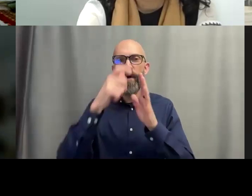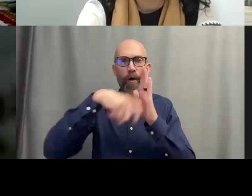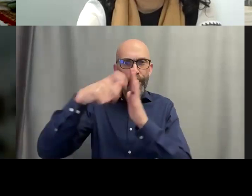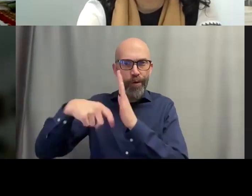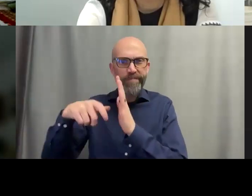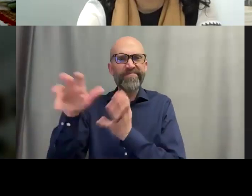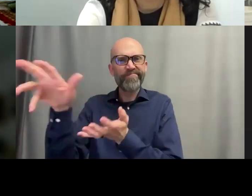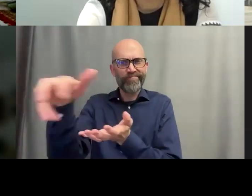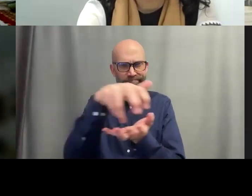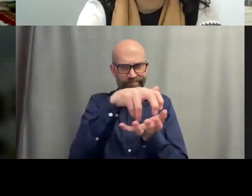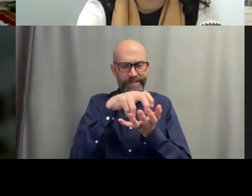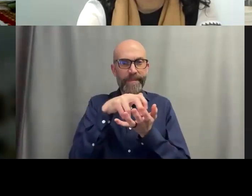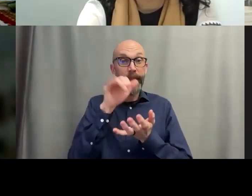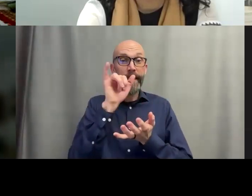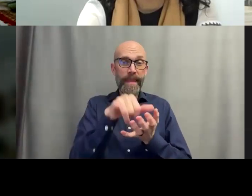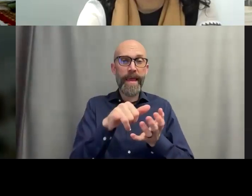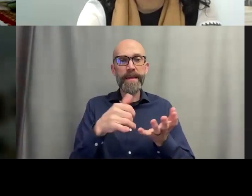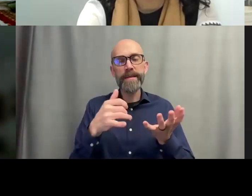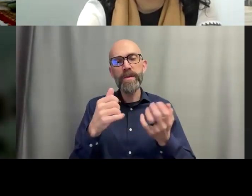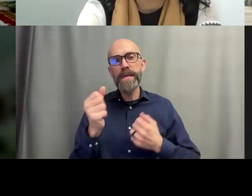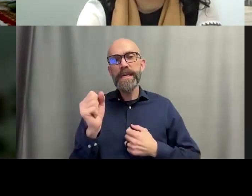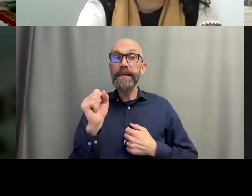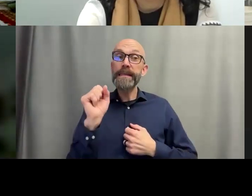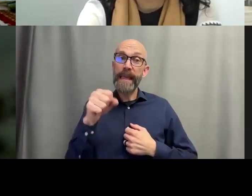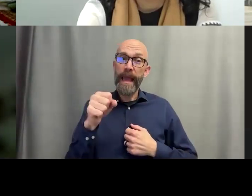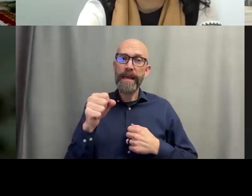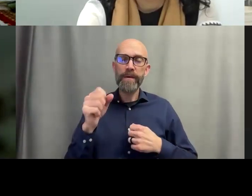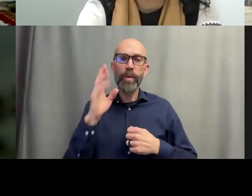So, yeah, that that can take some time for,